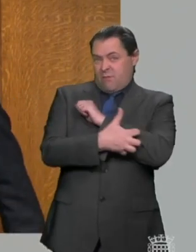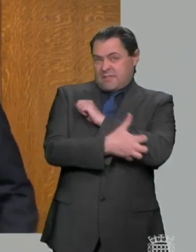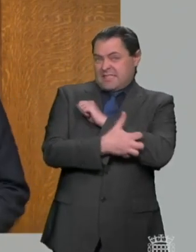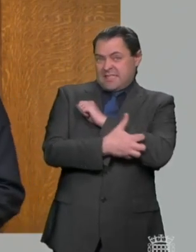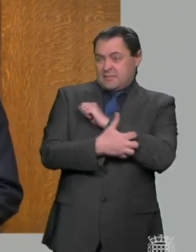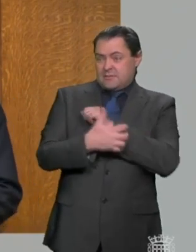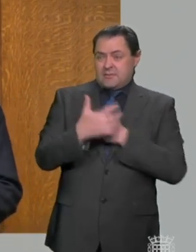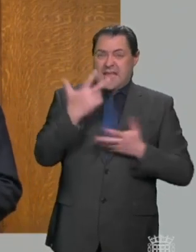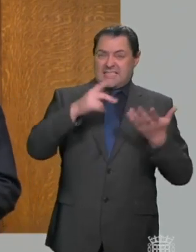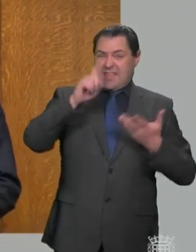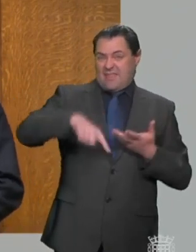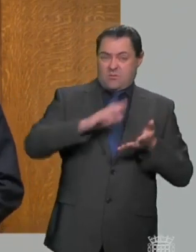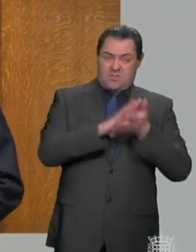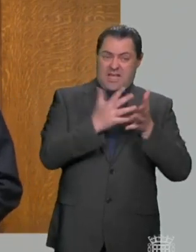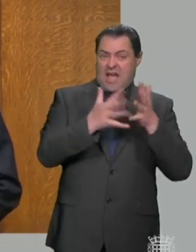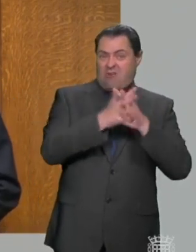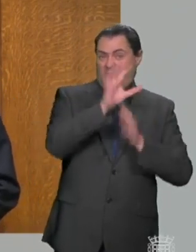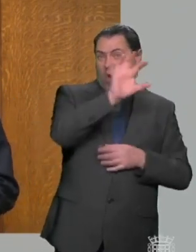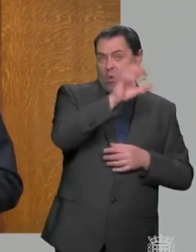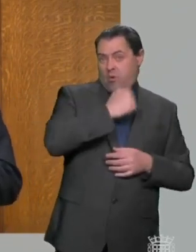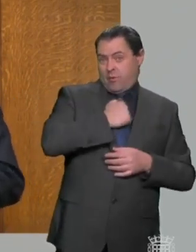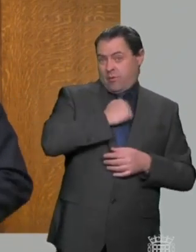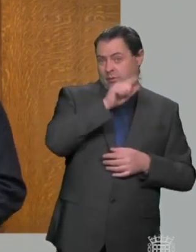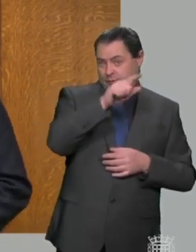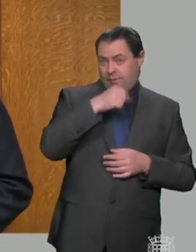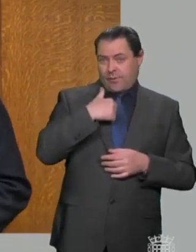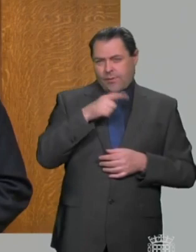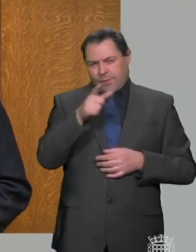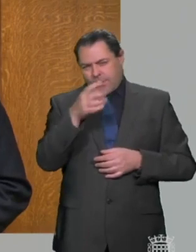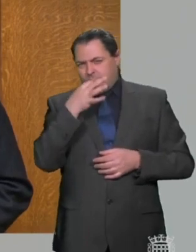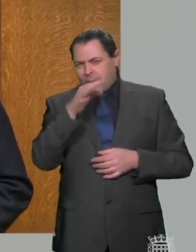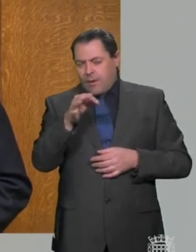18,000 in Harrow. Will the Prime Minister agree to put right the error of a previous Prime Minister,